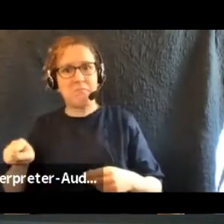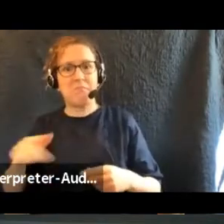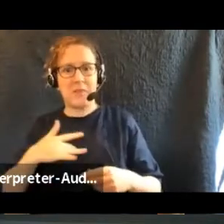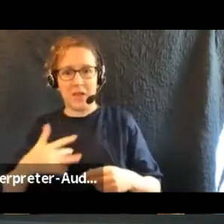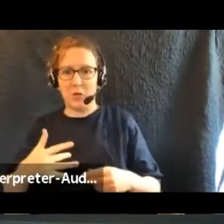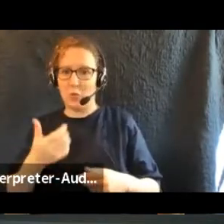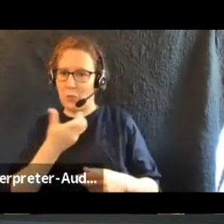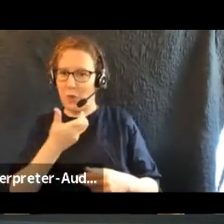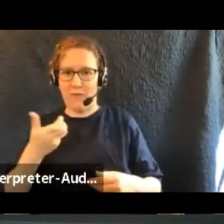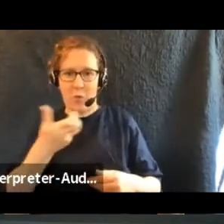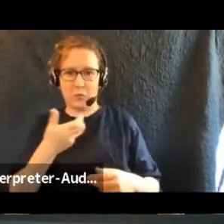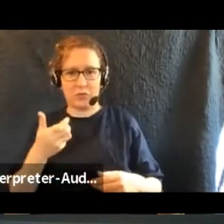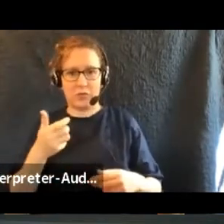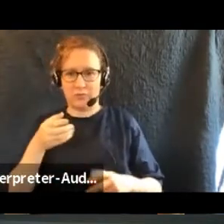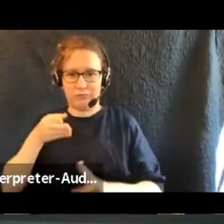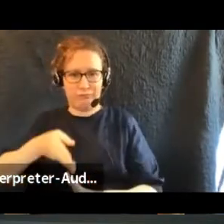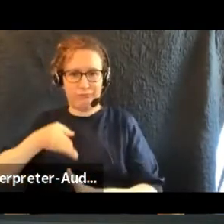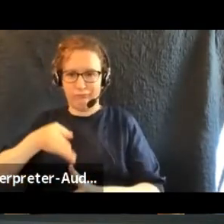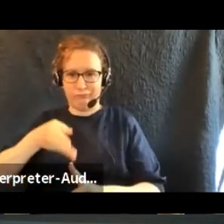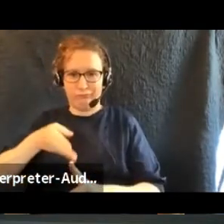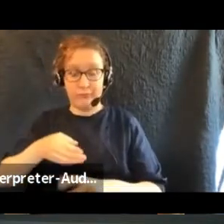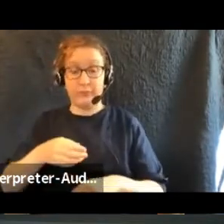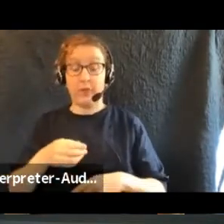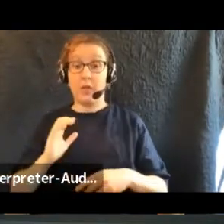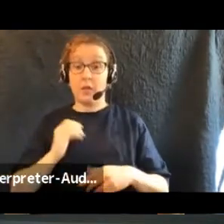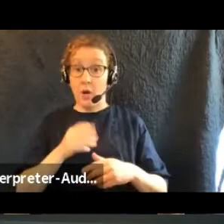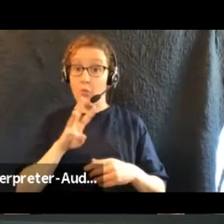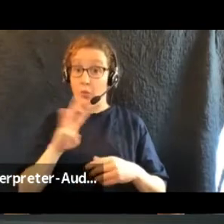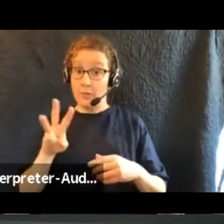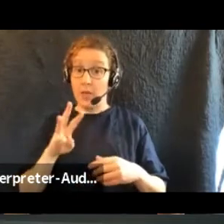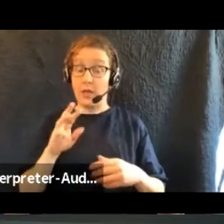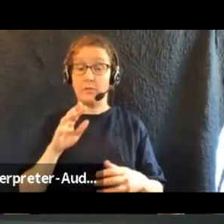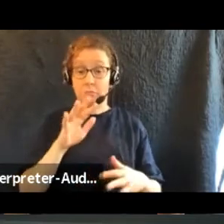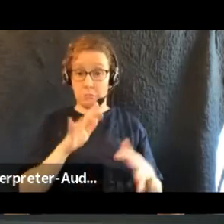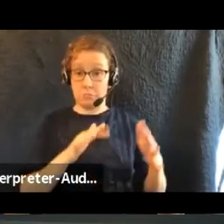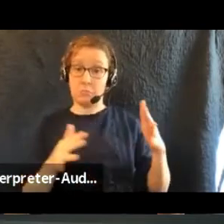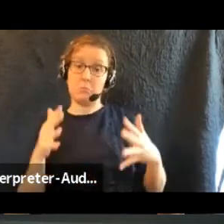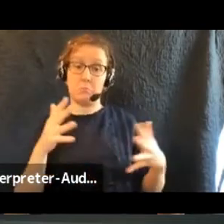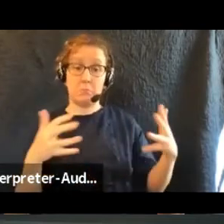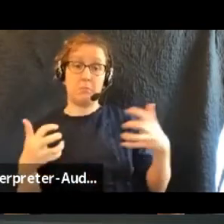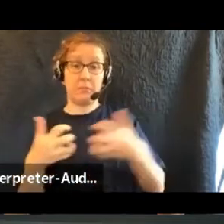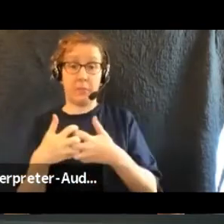with, our website is adaptable to be easily used on a website.